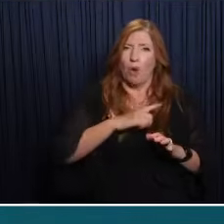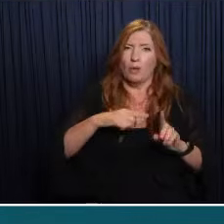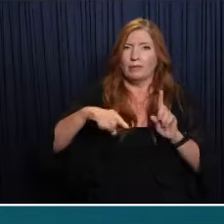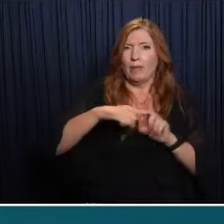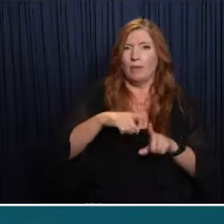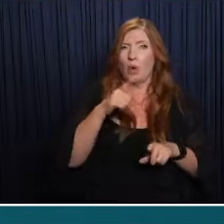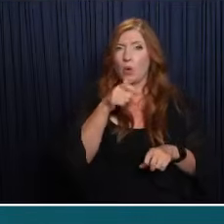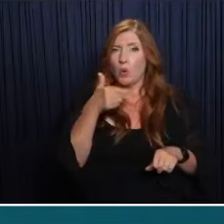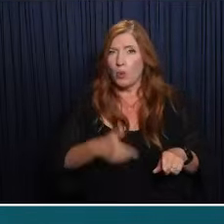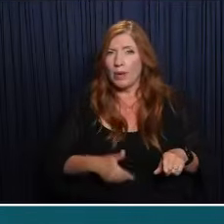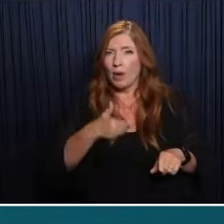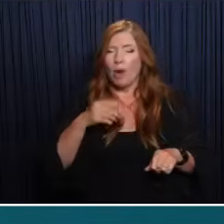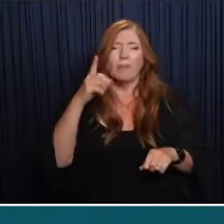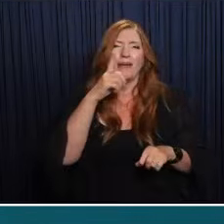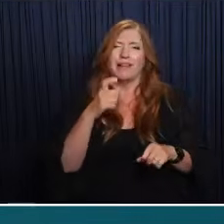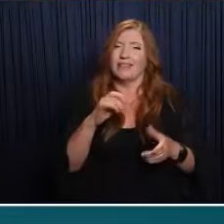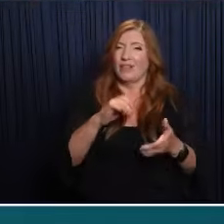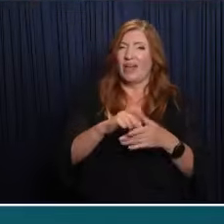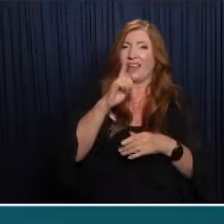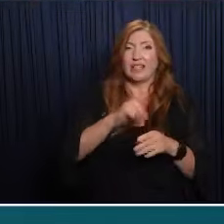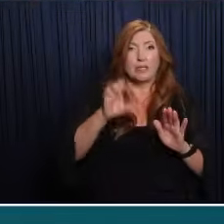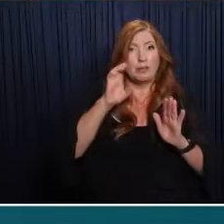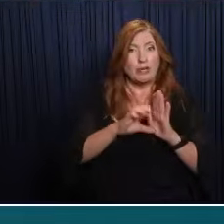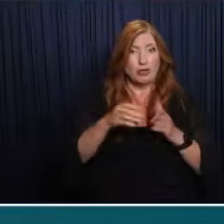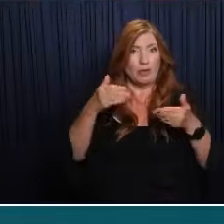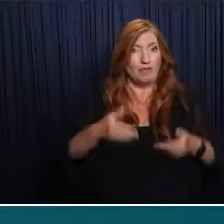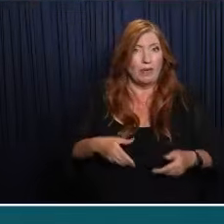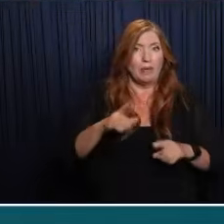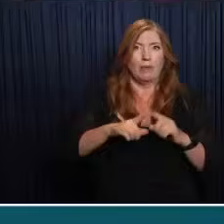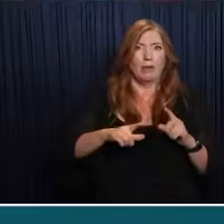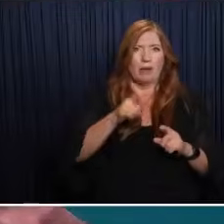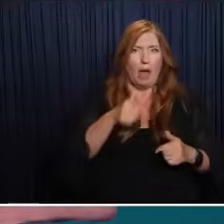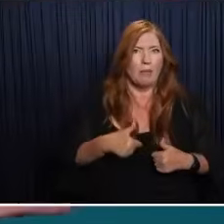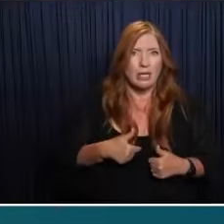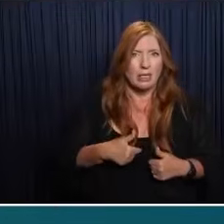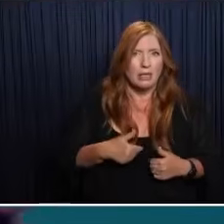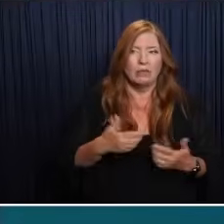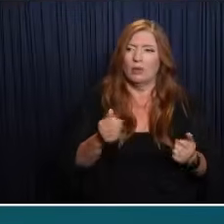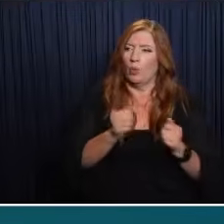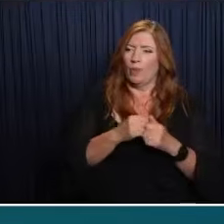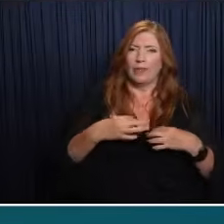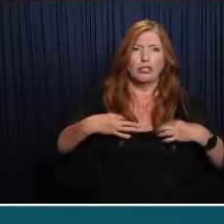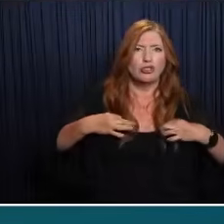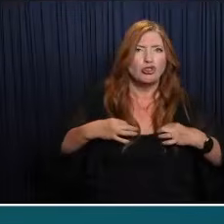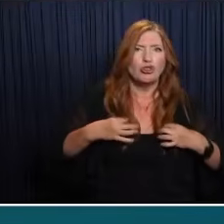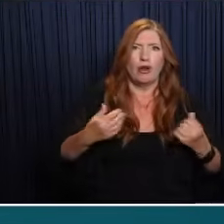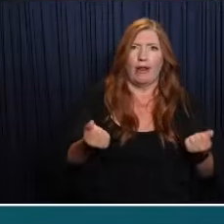DIFFERENCE. THAT IS IDENTITY THEFT AND SHOWING A FALSE POSITIVE ON WHO WE ARE.